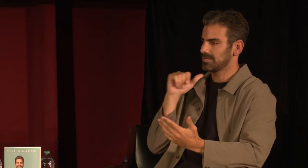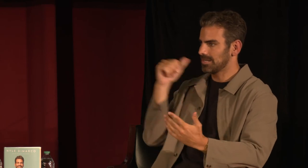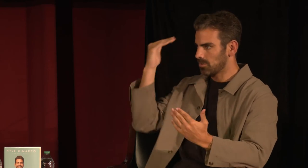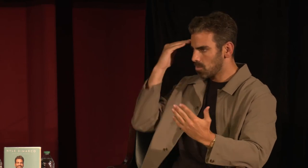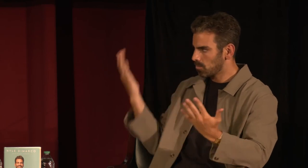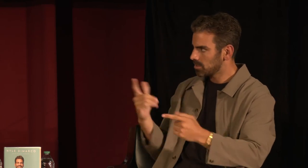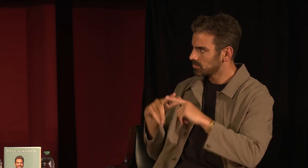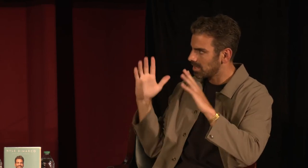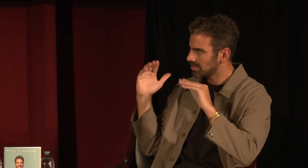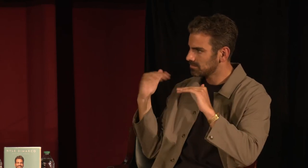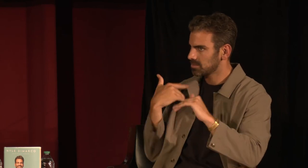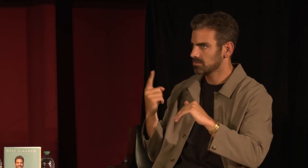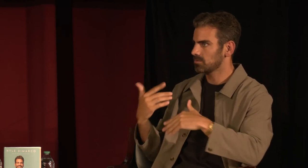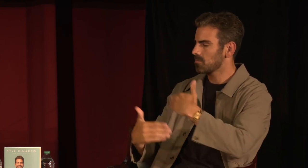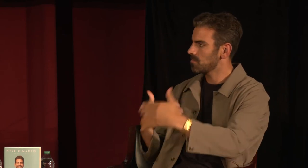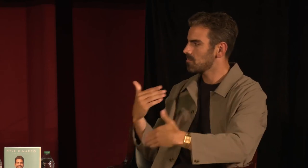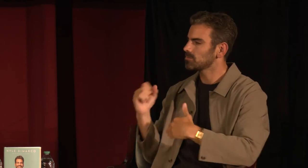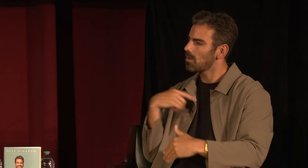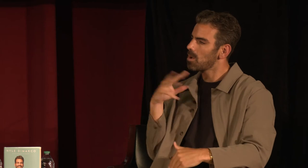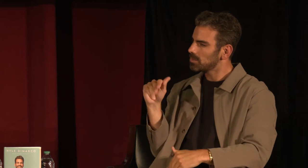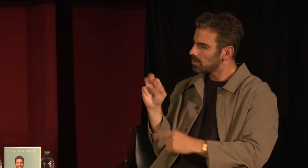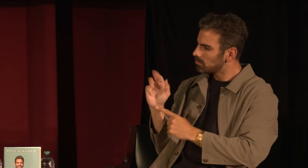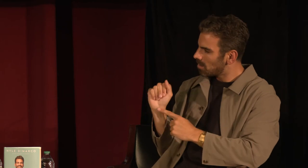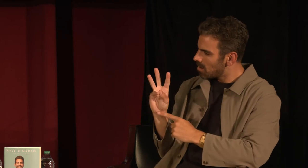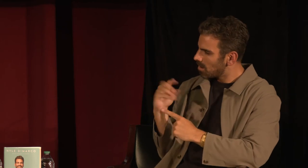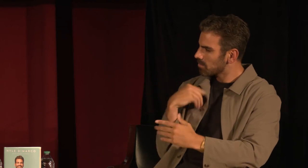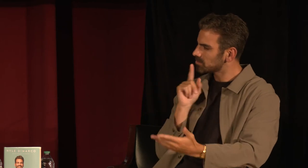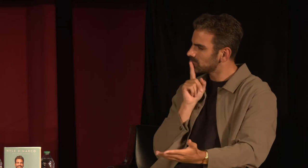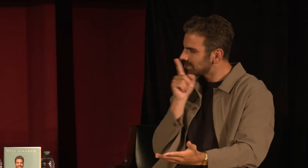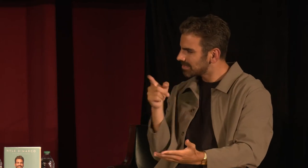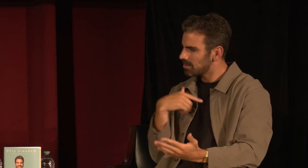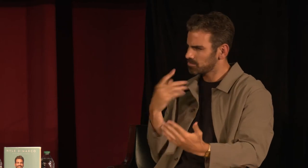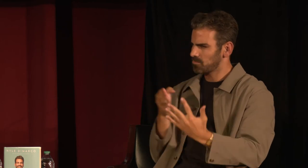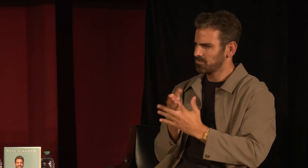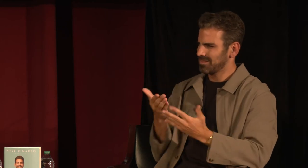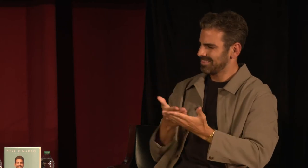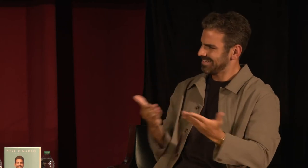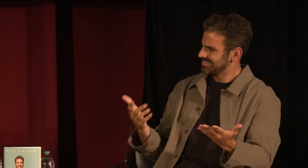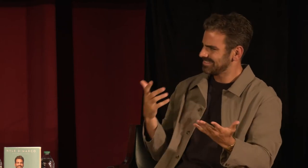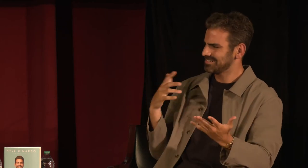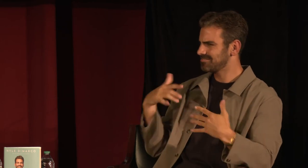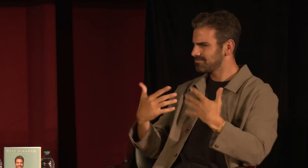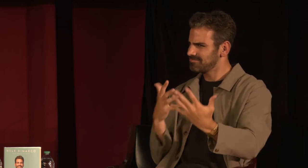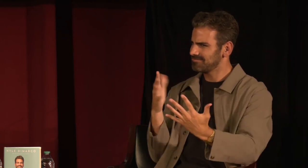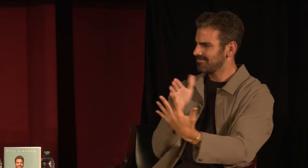that helped a lot because I didn't know what to expect, and I didn't know much about the process. I was really raw, and I was eager, and I was